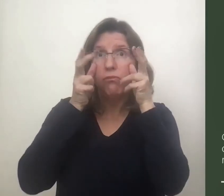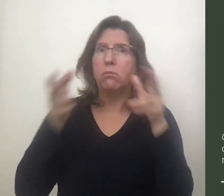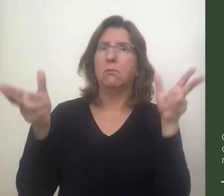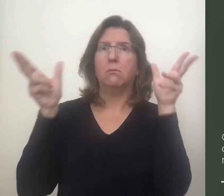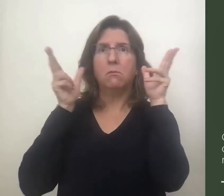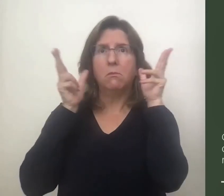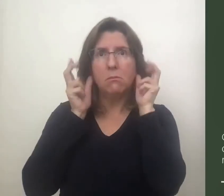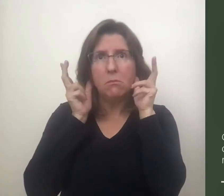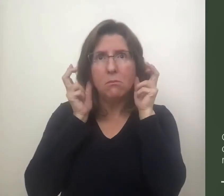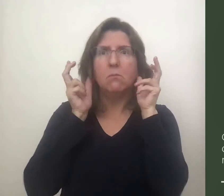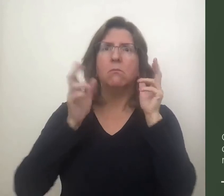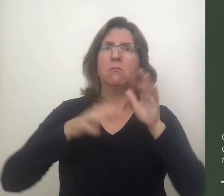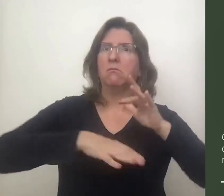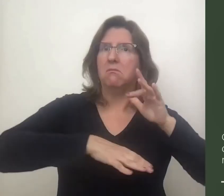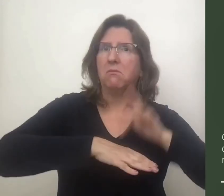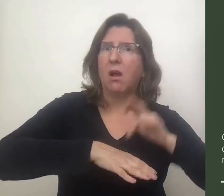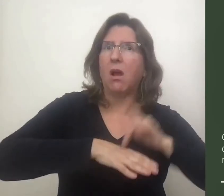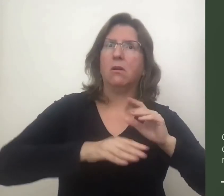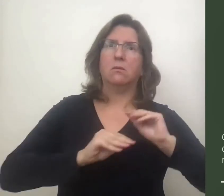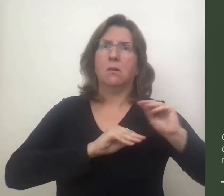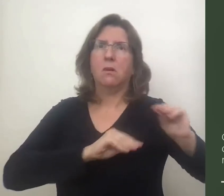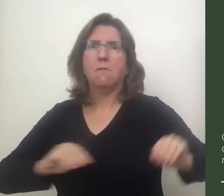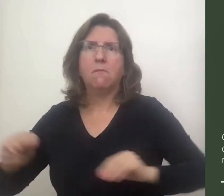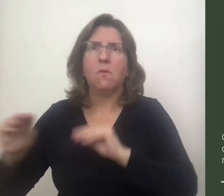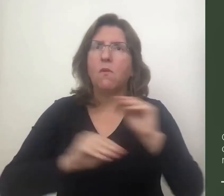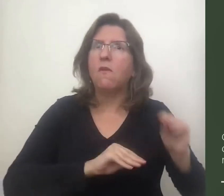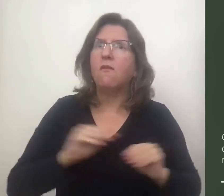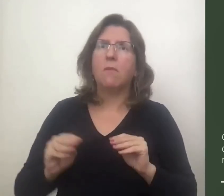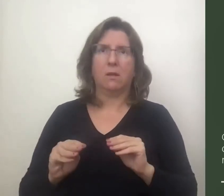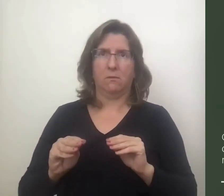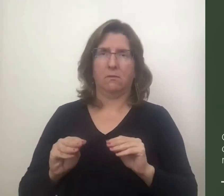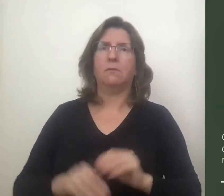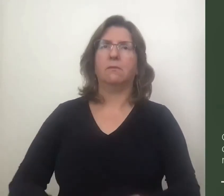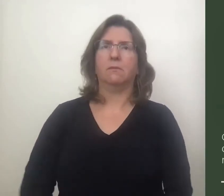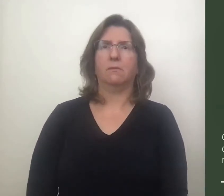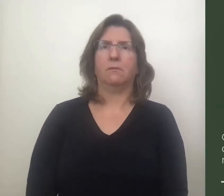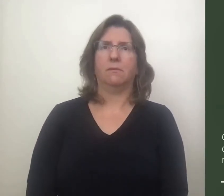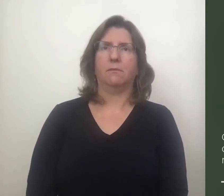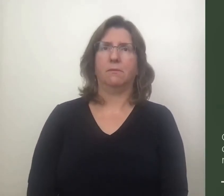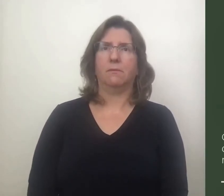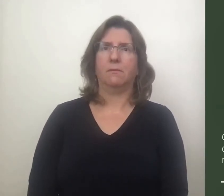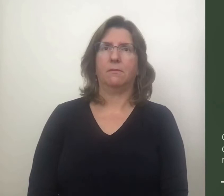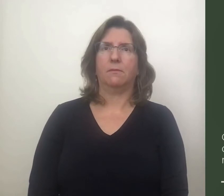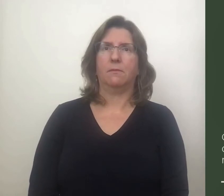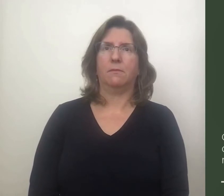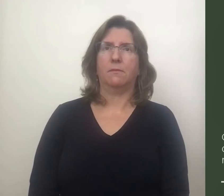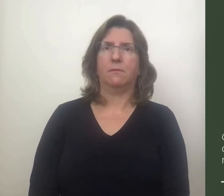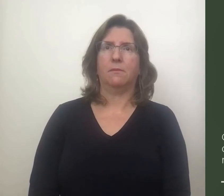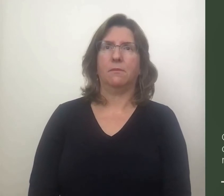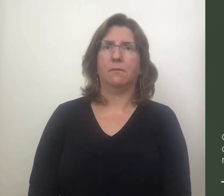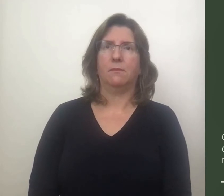seeing, listening, touching, and movement.